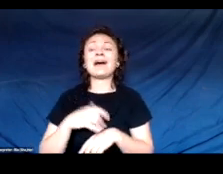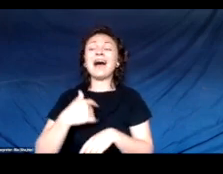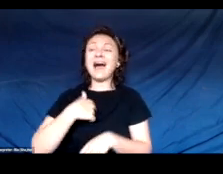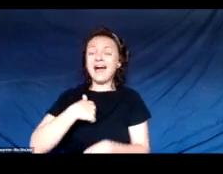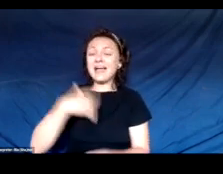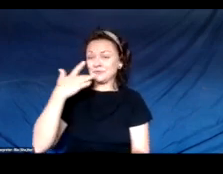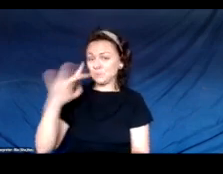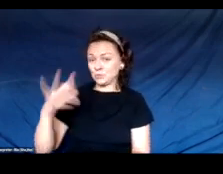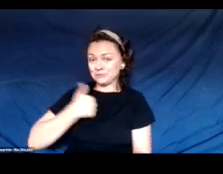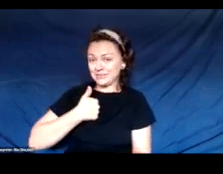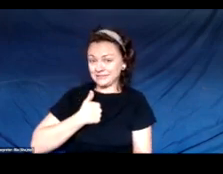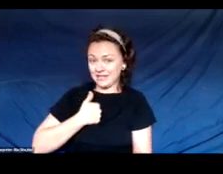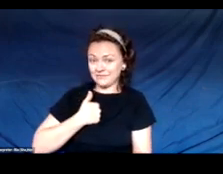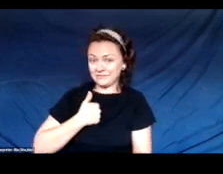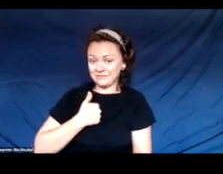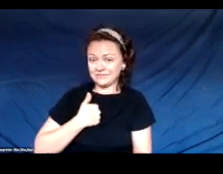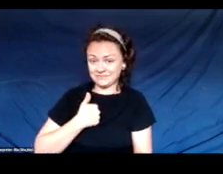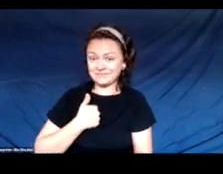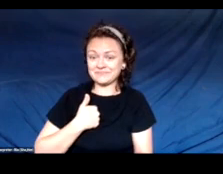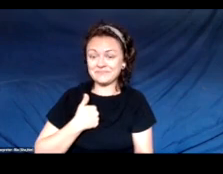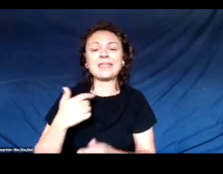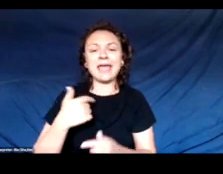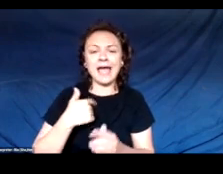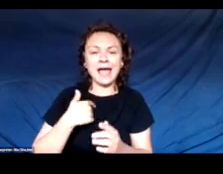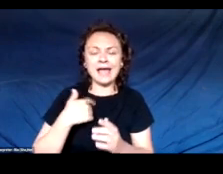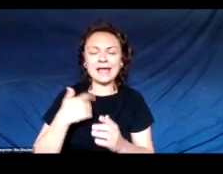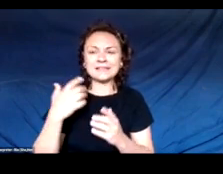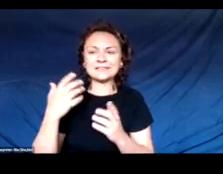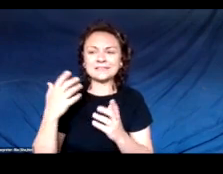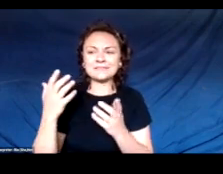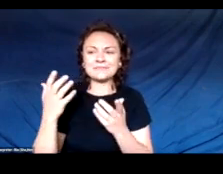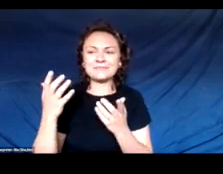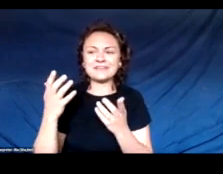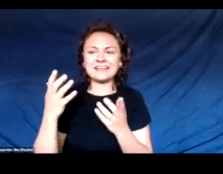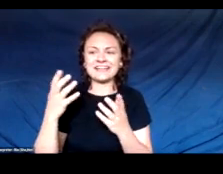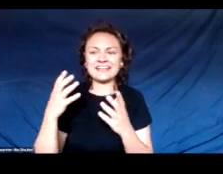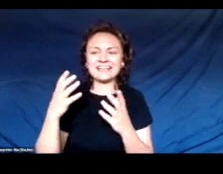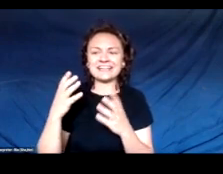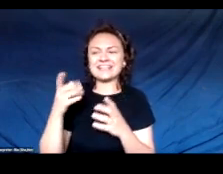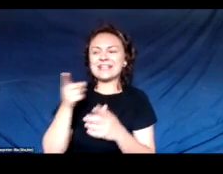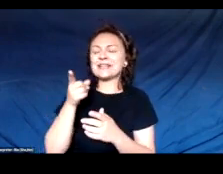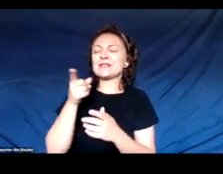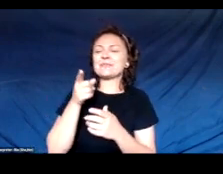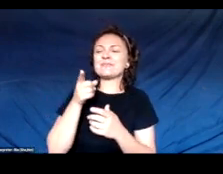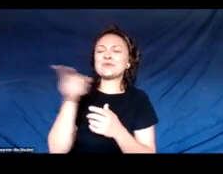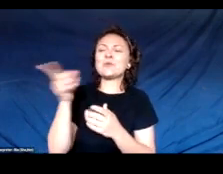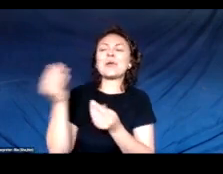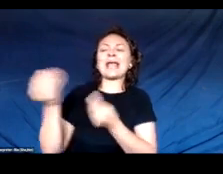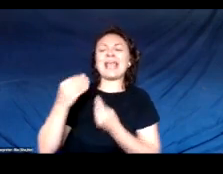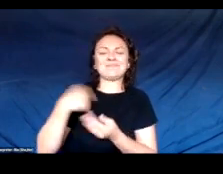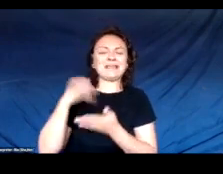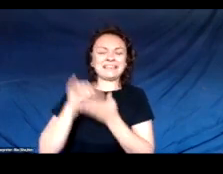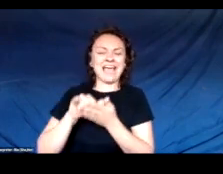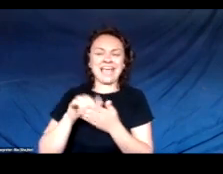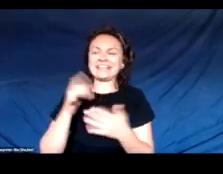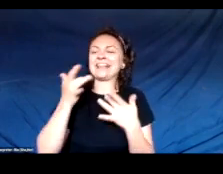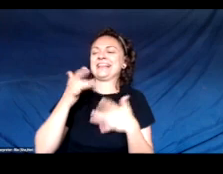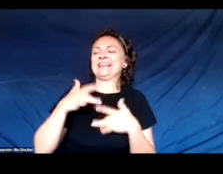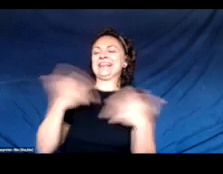their first grandchild, or as they say, you gave them to us is the light of their lives,